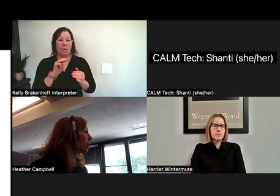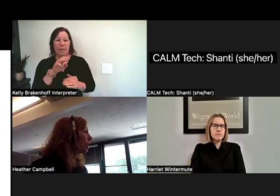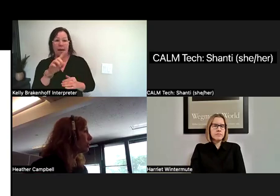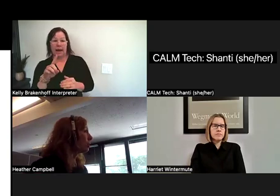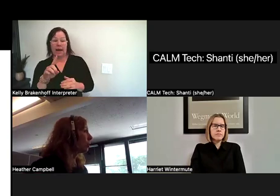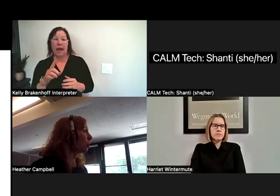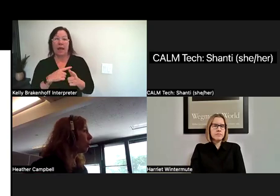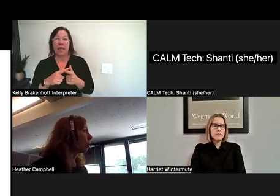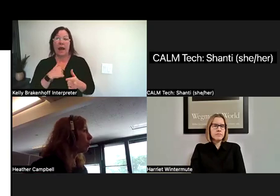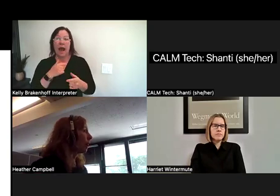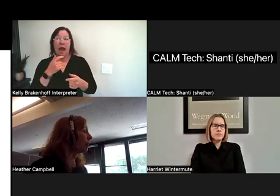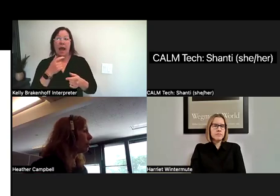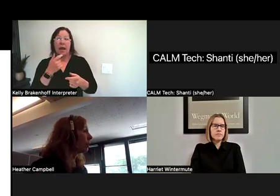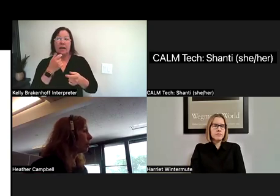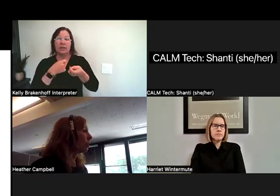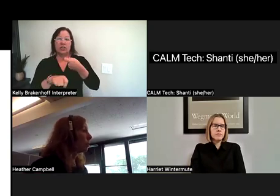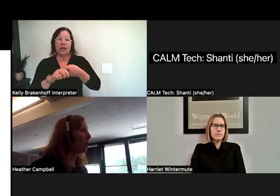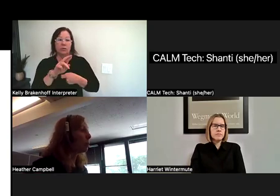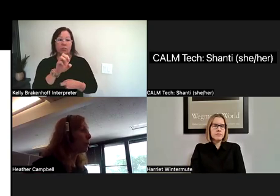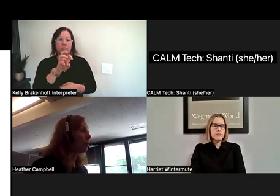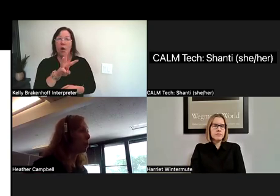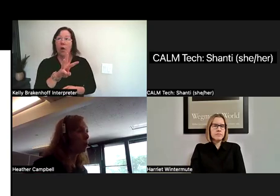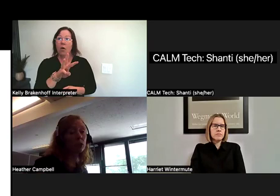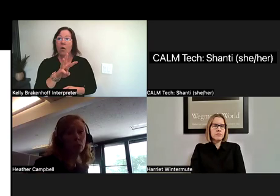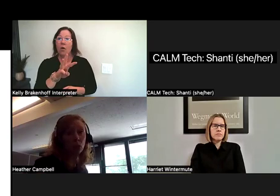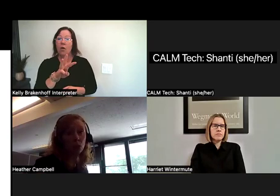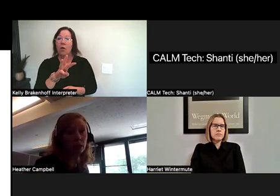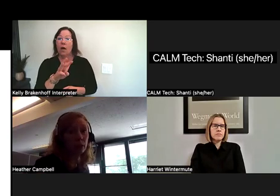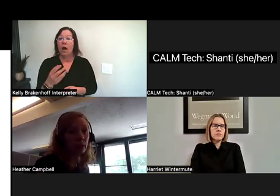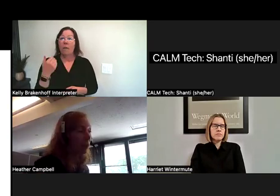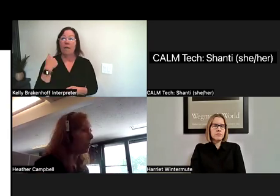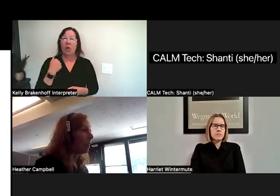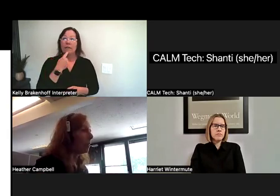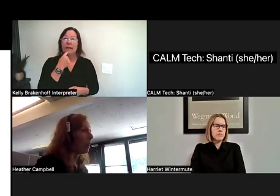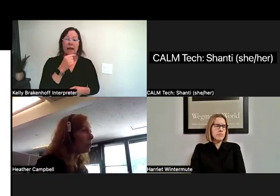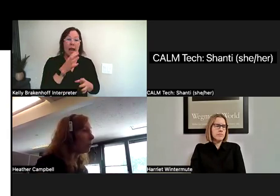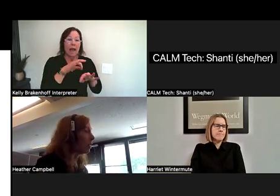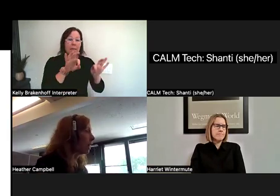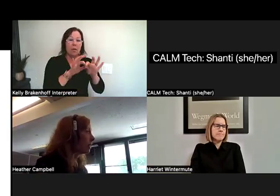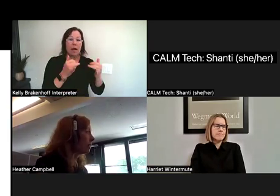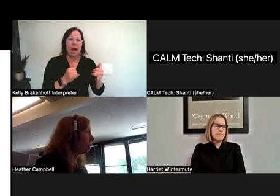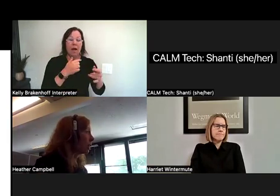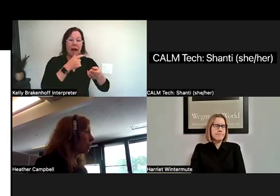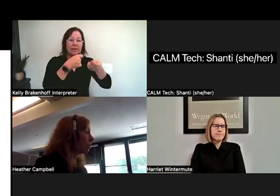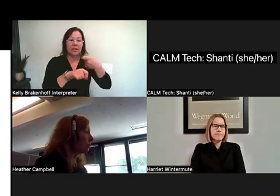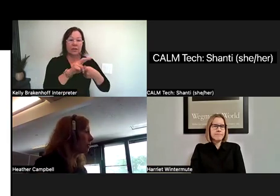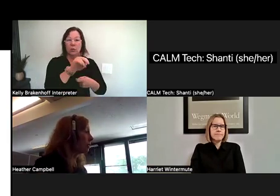changed the row values from important to unit. And that was the only thing I did to change it